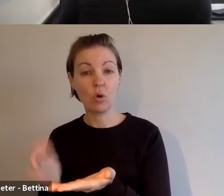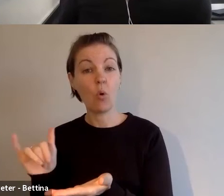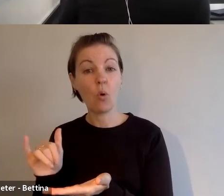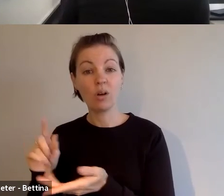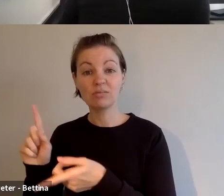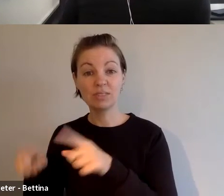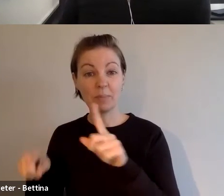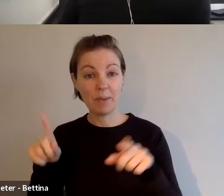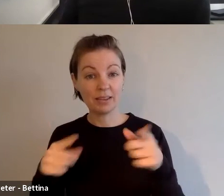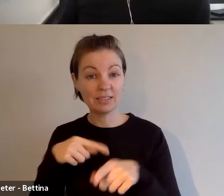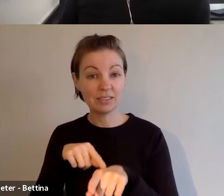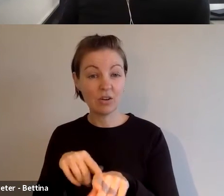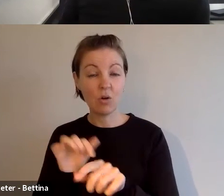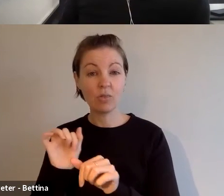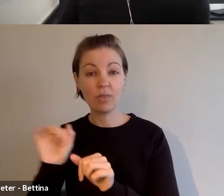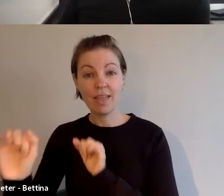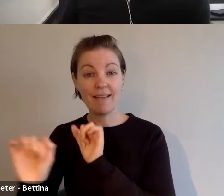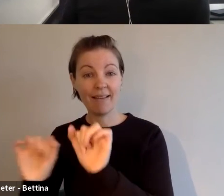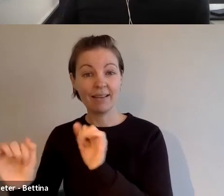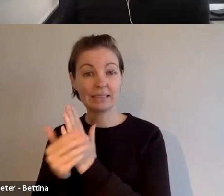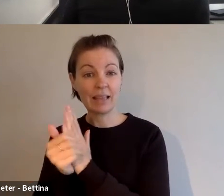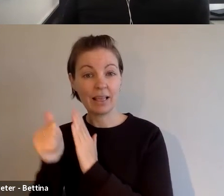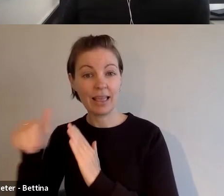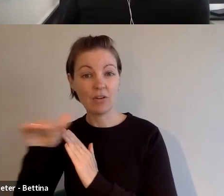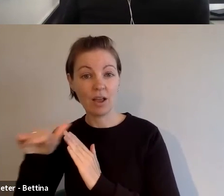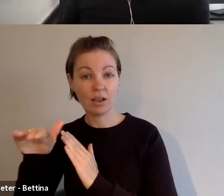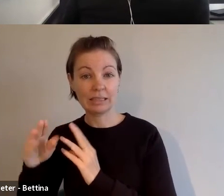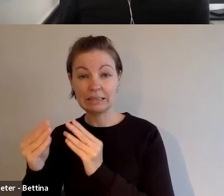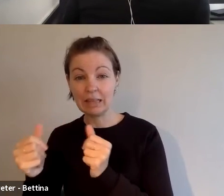That is to say there are some disciplines better prepared for this work than others. That's an interesting question.